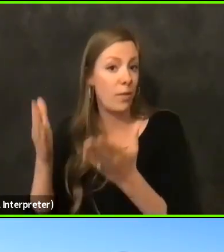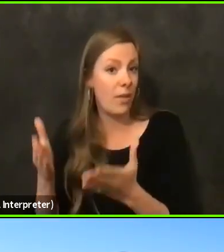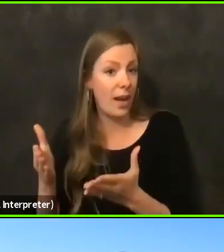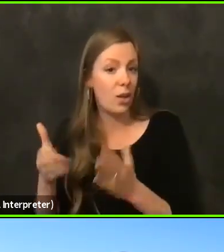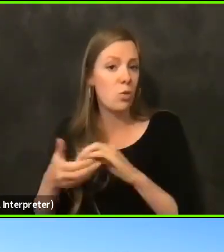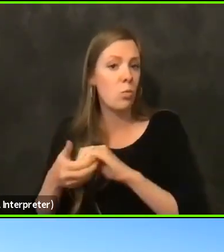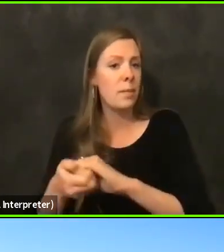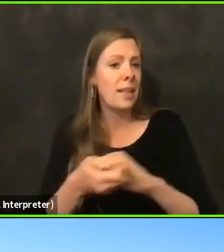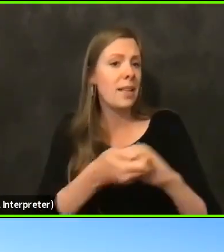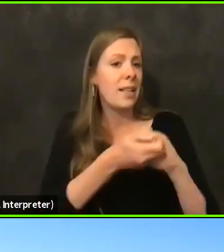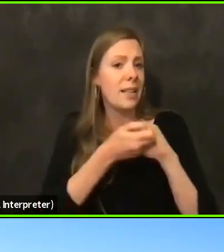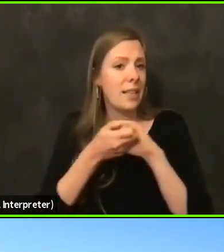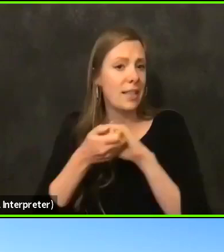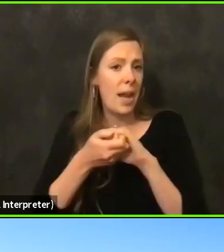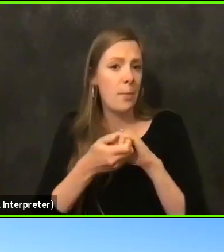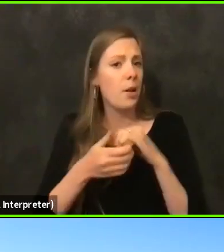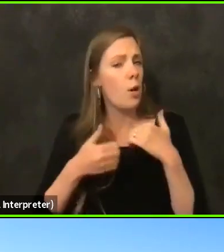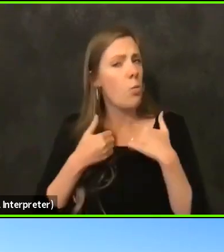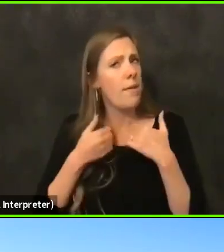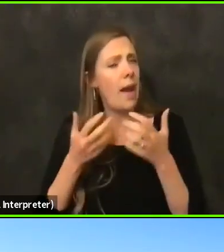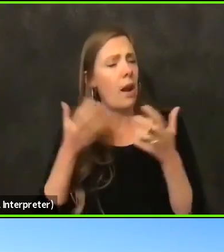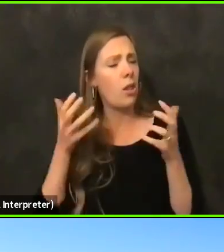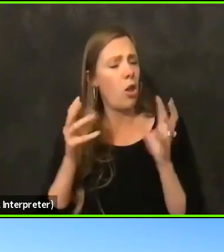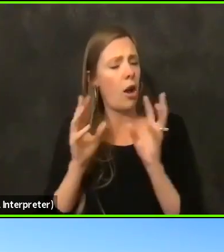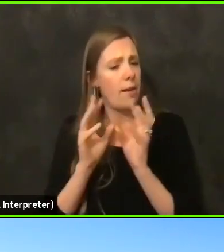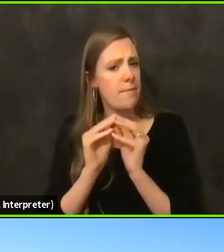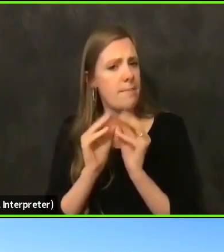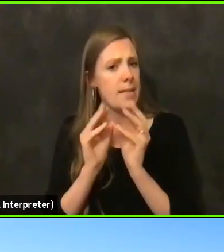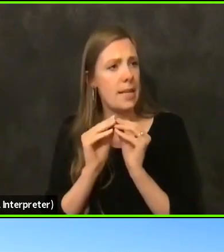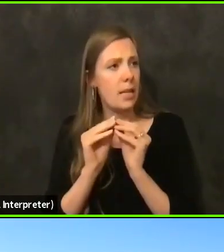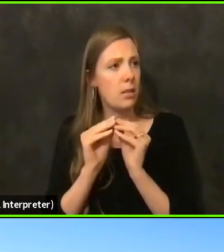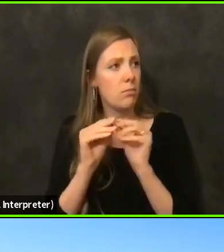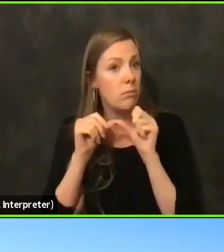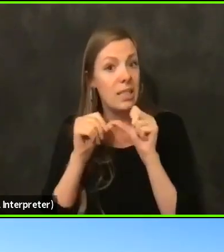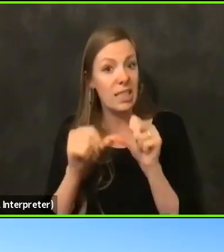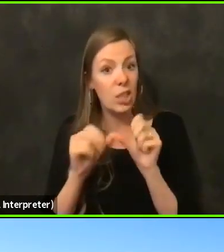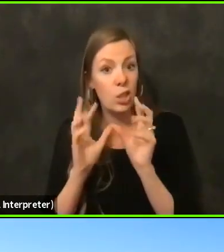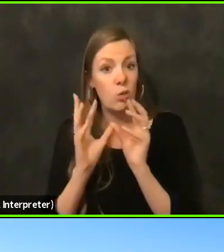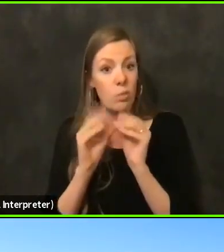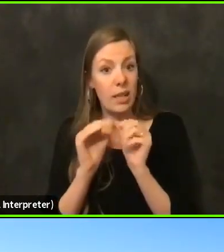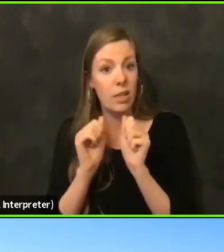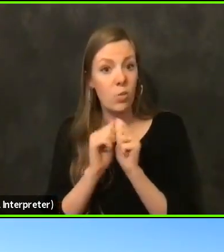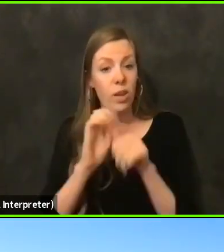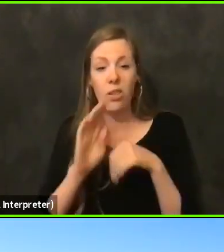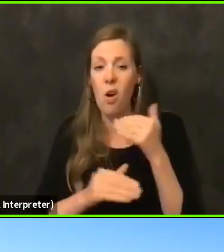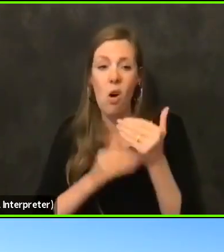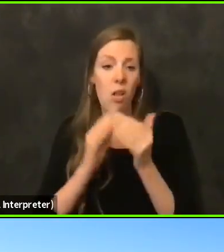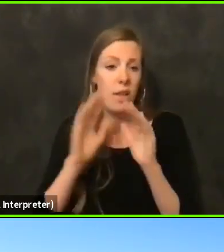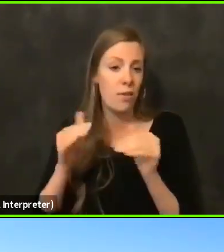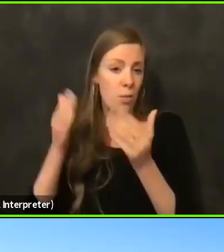And all along, we've had lots of meetings, regular meetings with all of the providers to ensure that we have